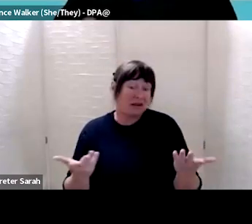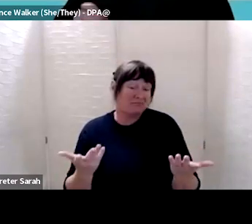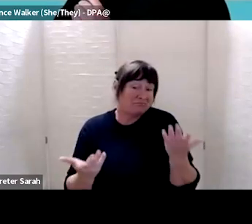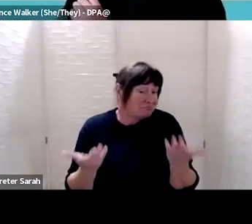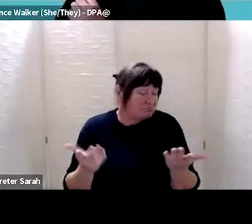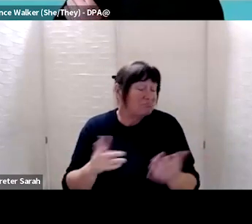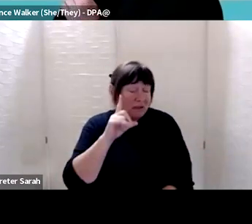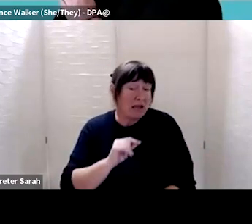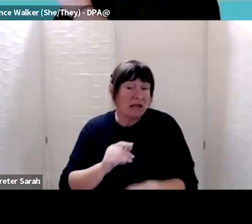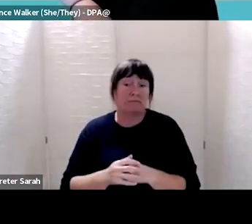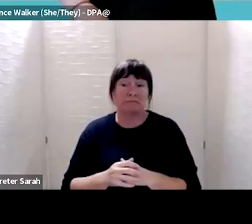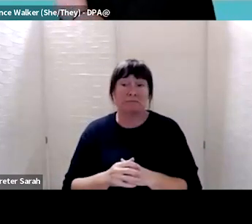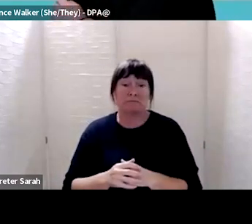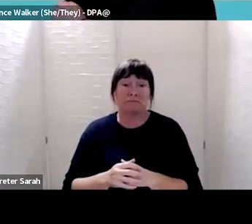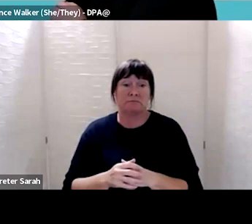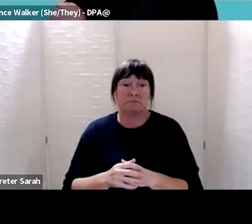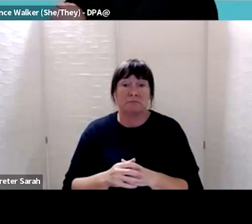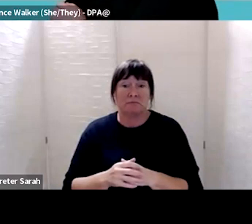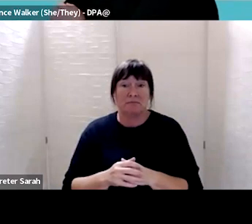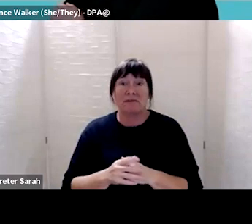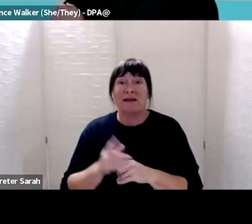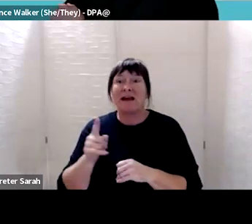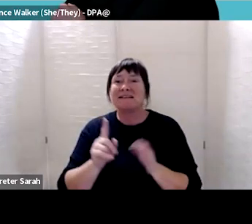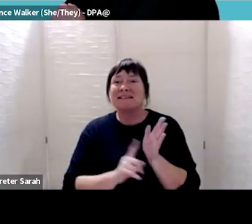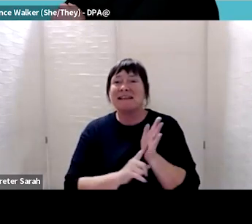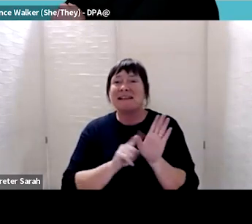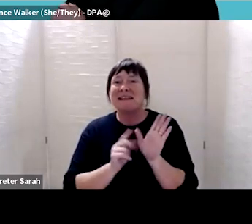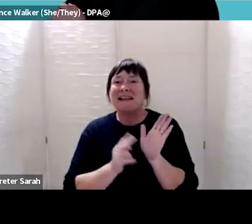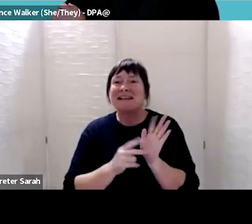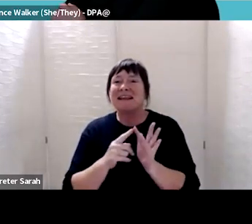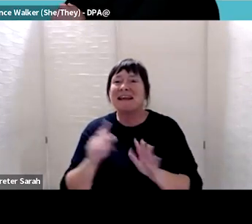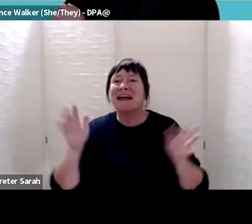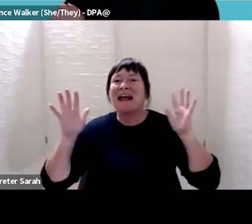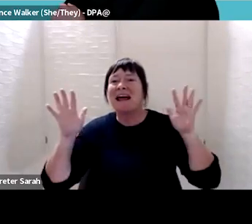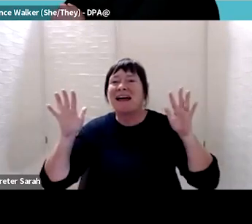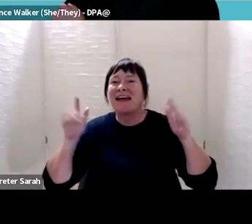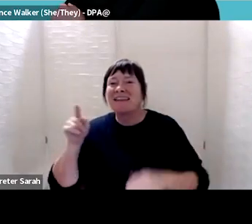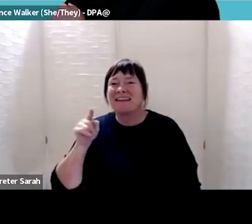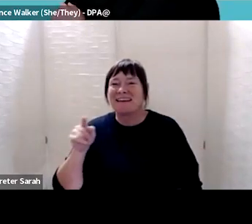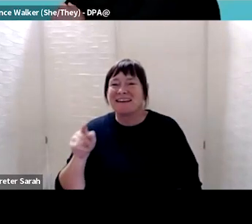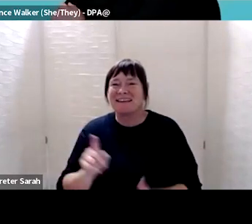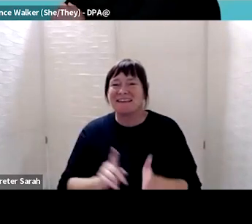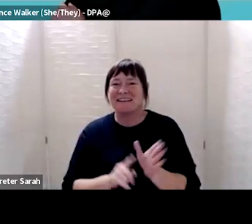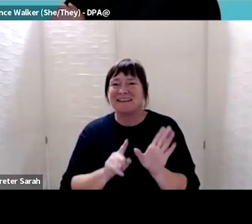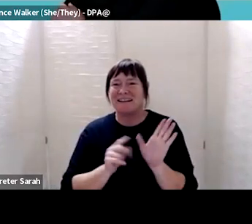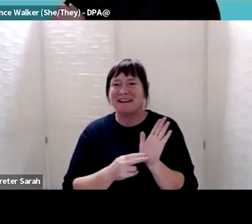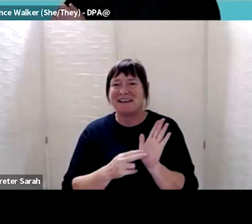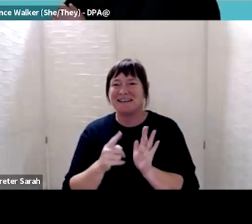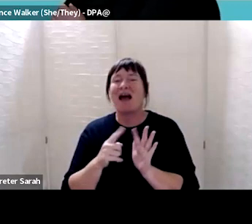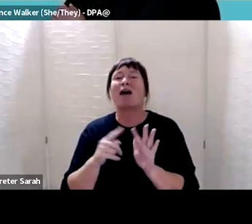I think Lynn’s clapping. Yeah, well I think it talks to,